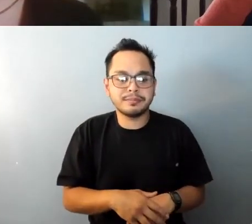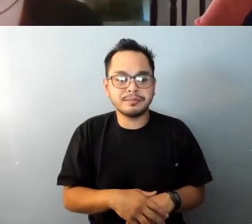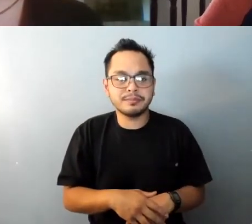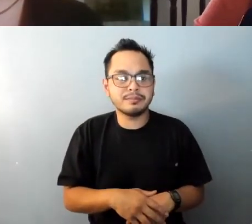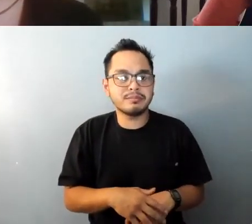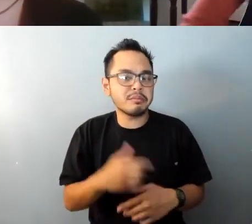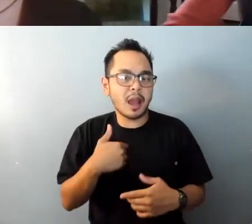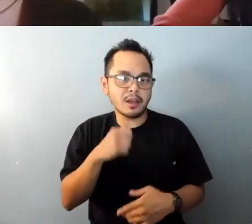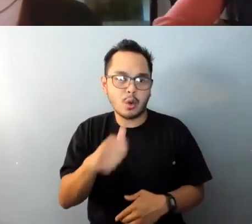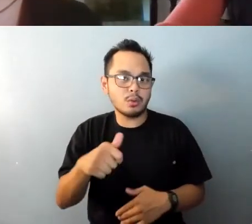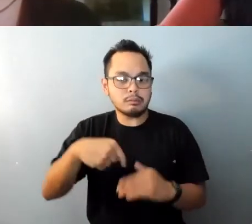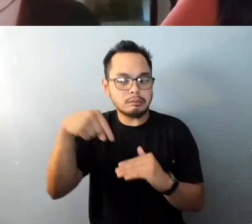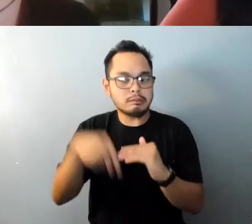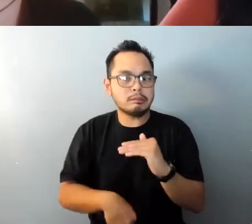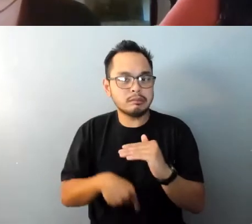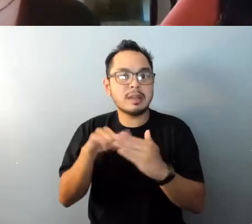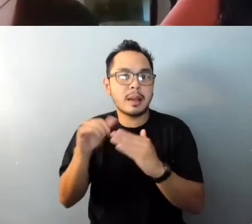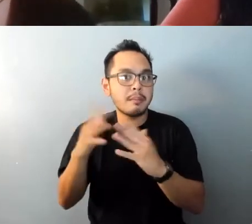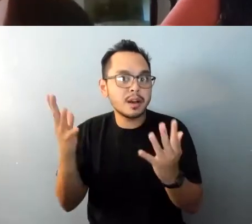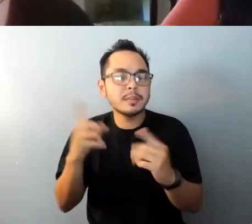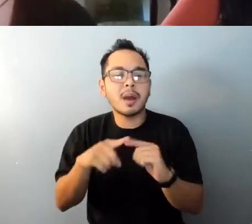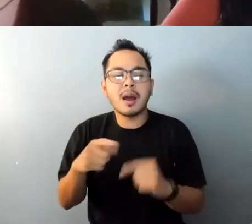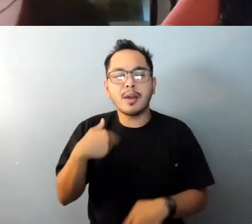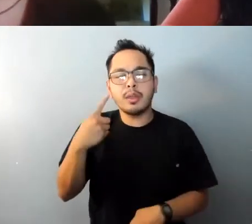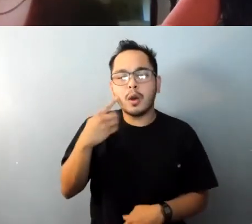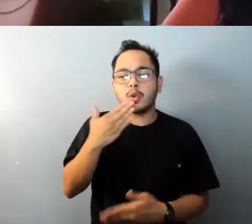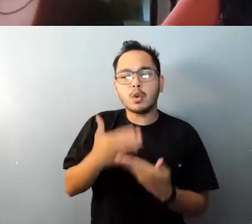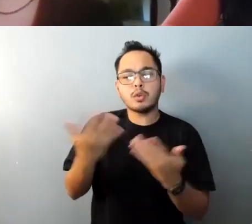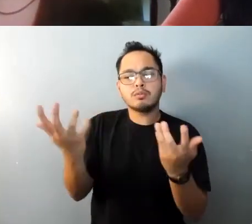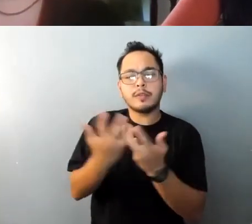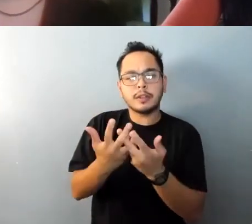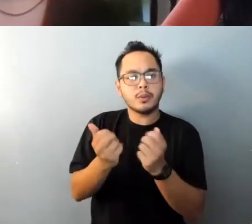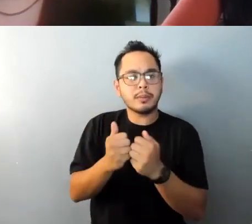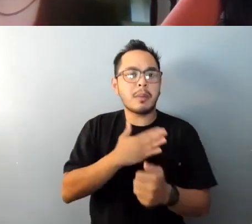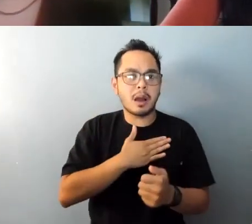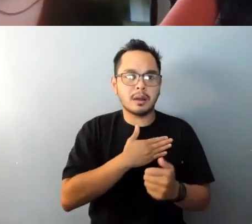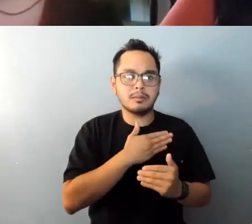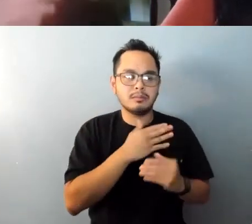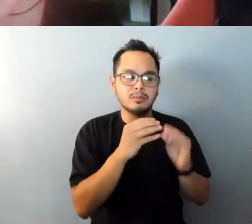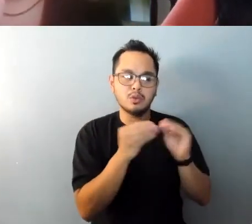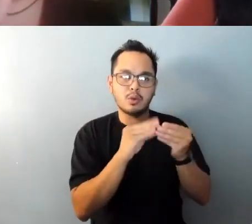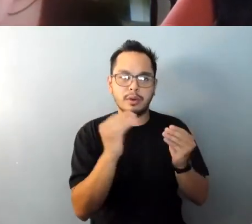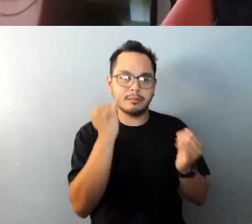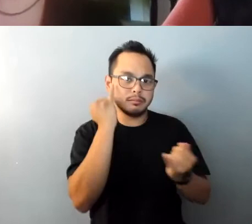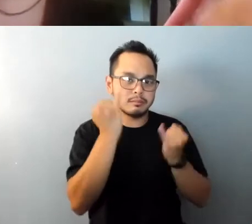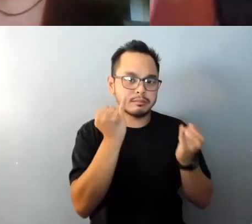but I felt that that was a good fit for a lot of the things I was trying to do. Yeah, I read a couple of those papers as well